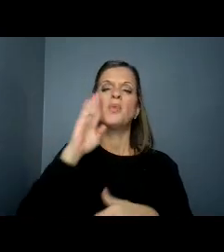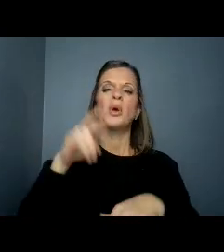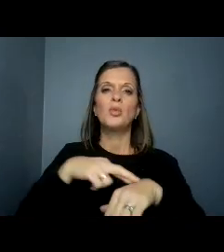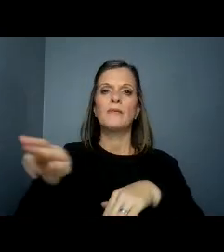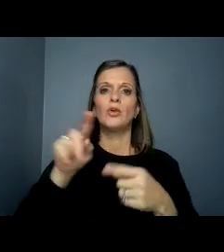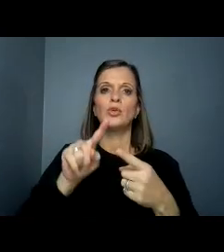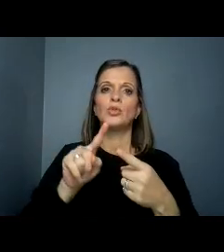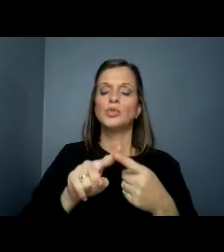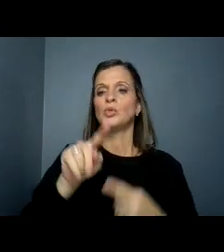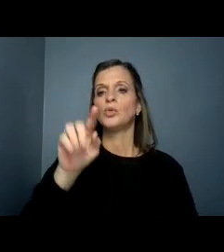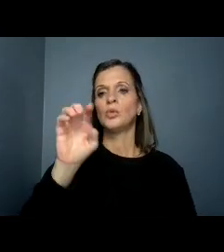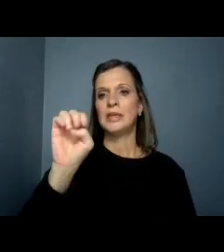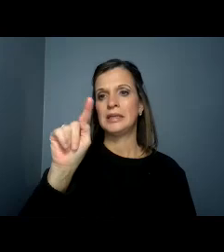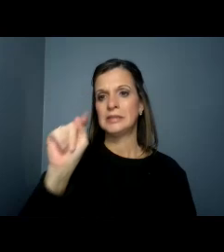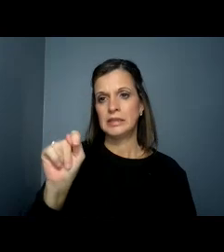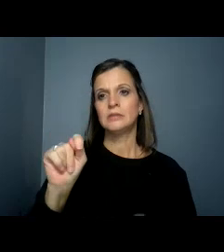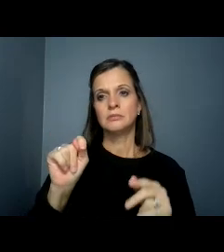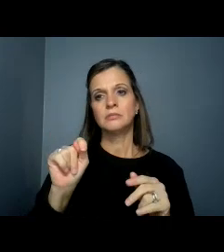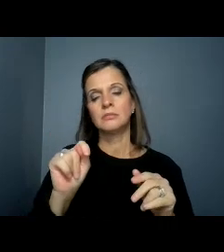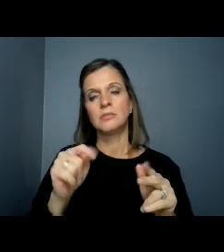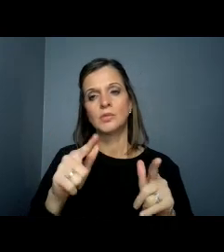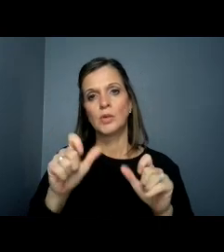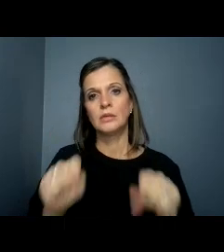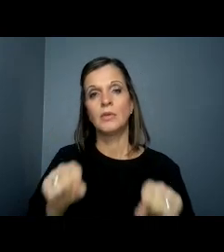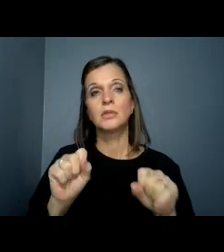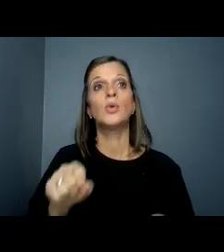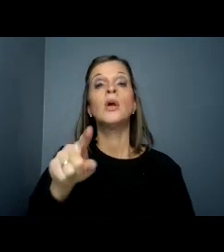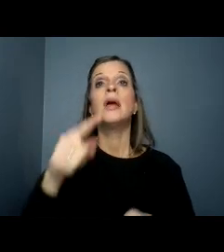And you'll see here on number six I've got written audiometric air bone gap